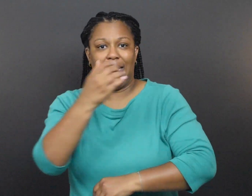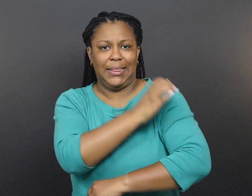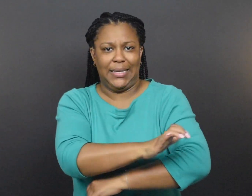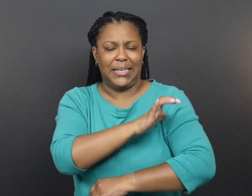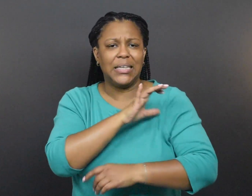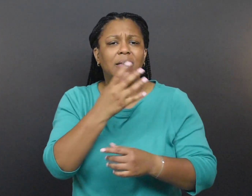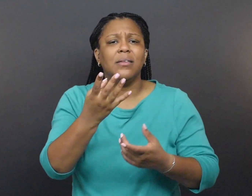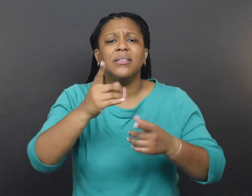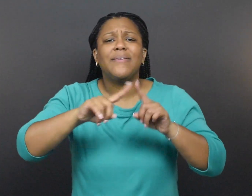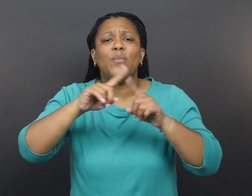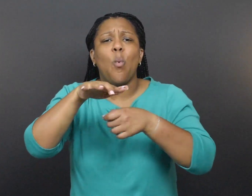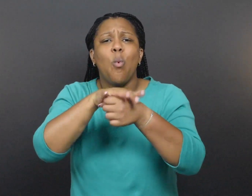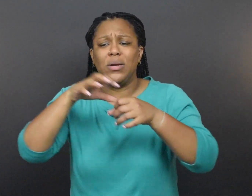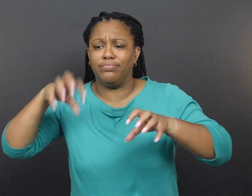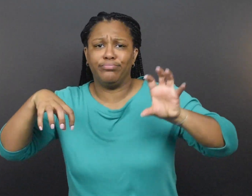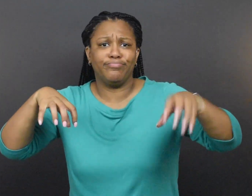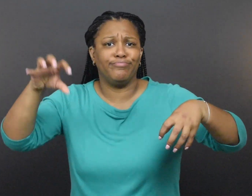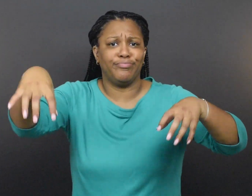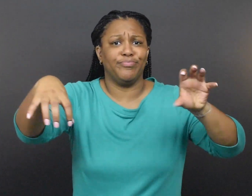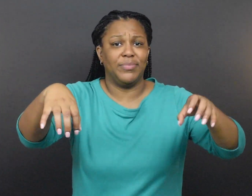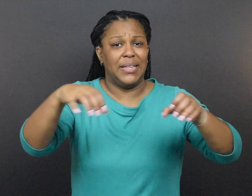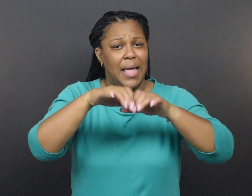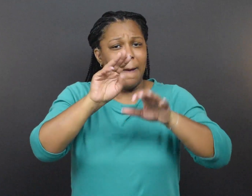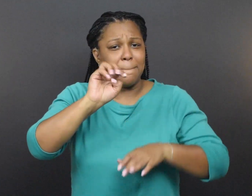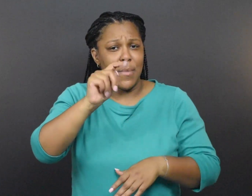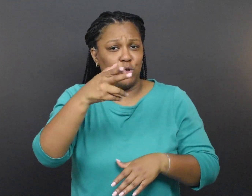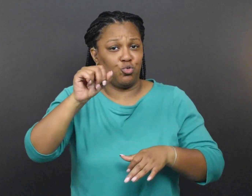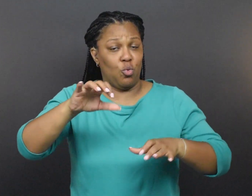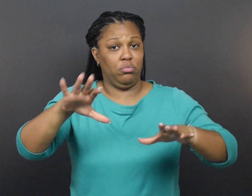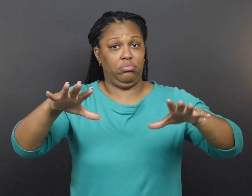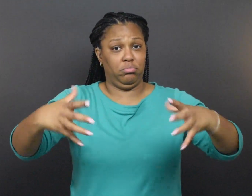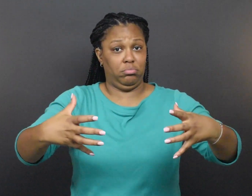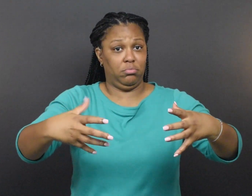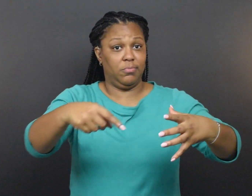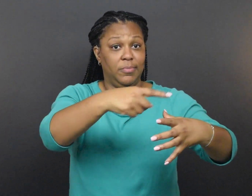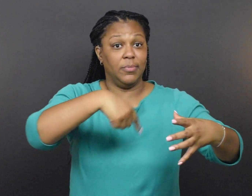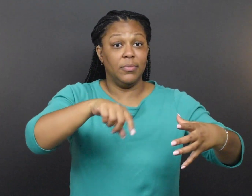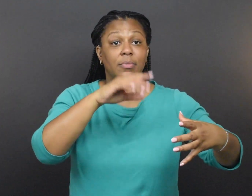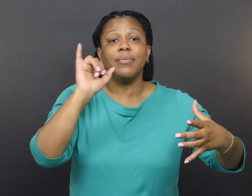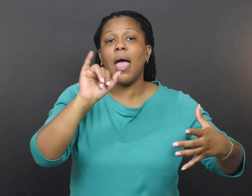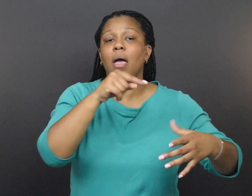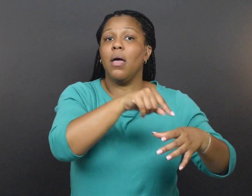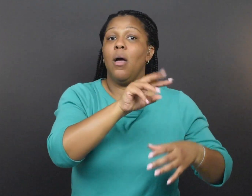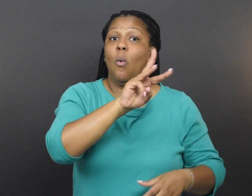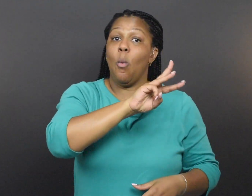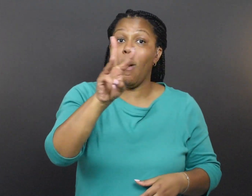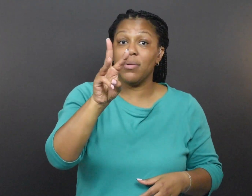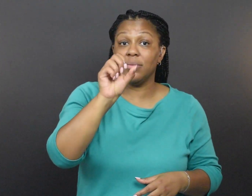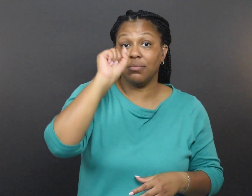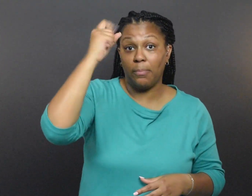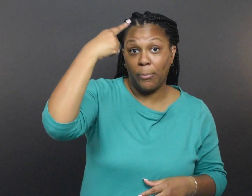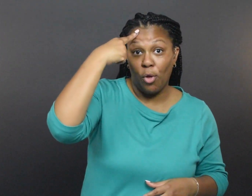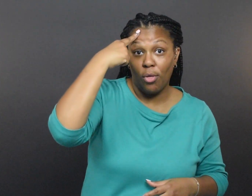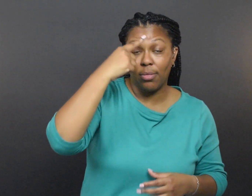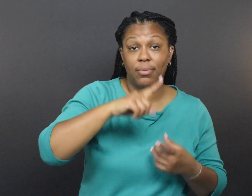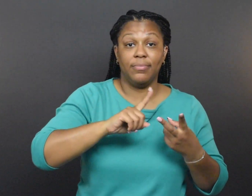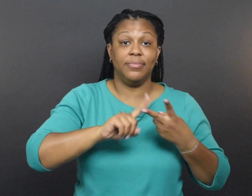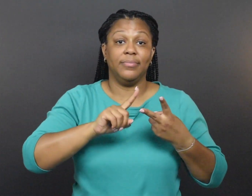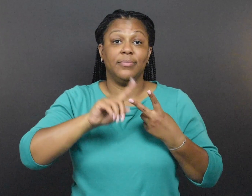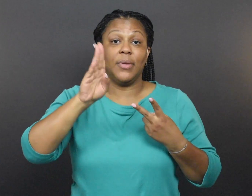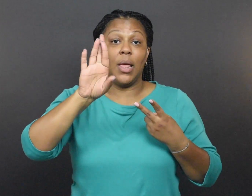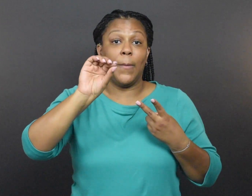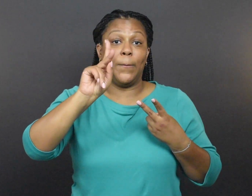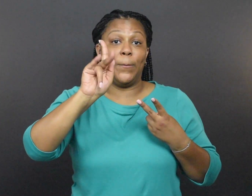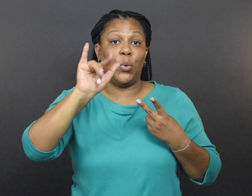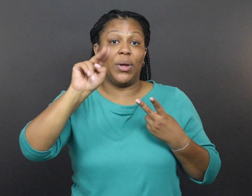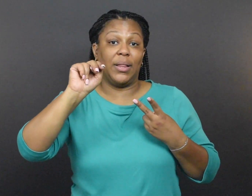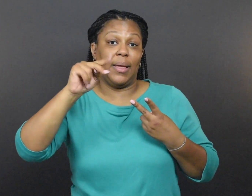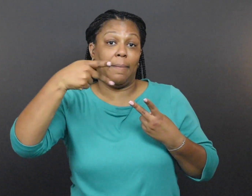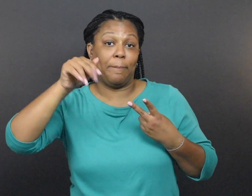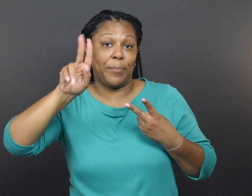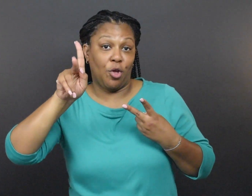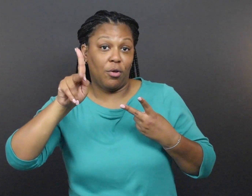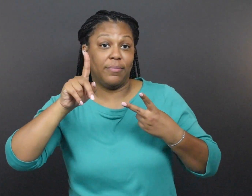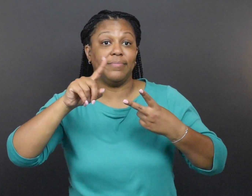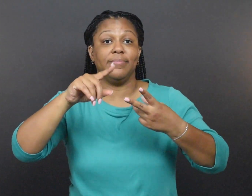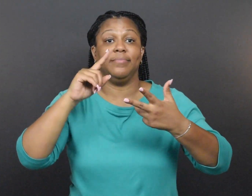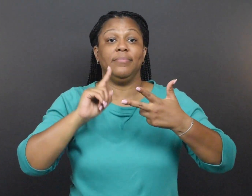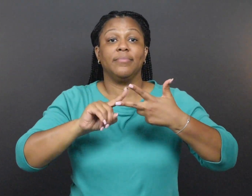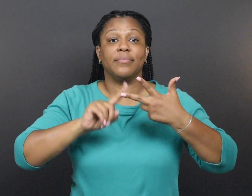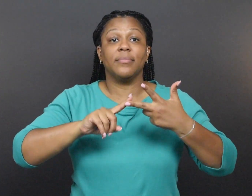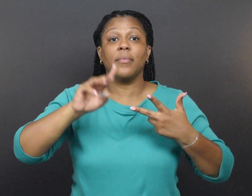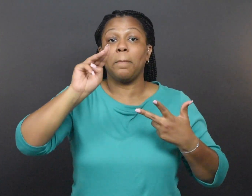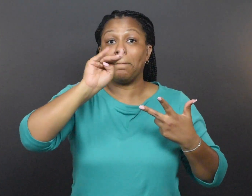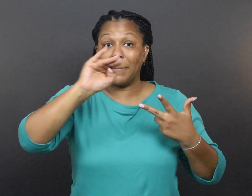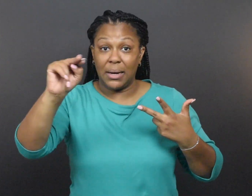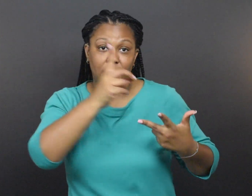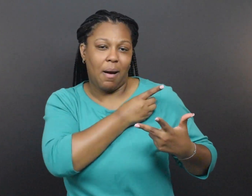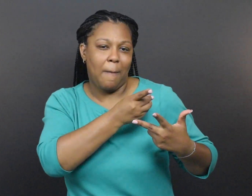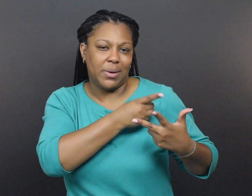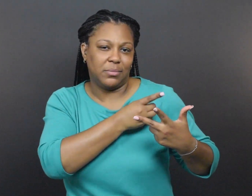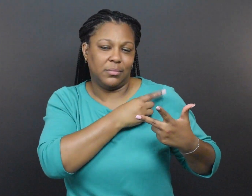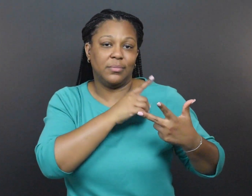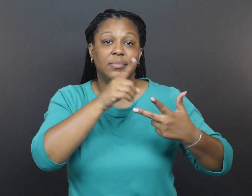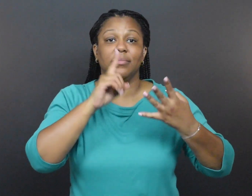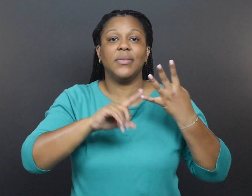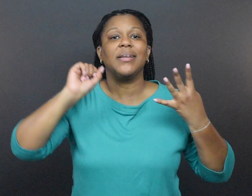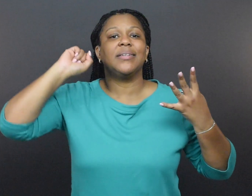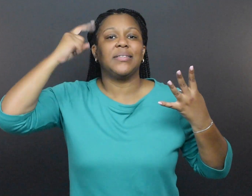clinic locations in the metro: West Saint Paul, Brooklyn Park, Minneapolis, and Saint Paul.